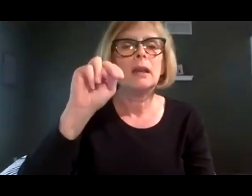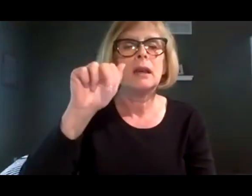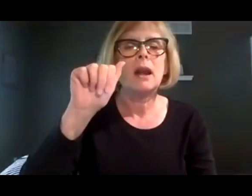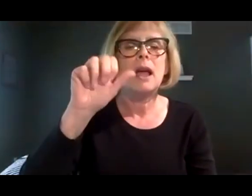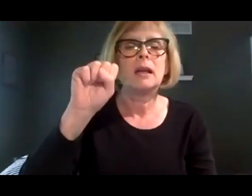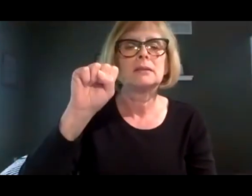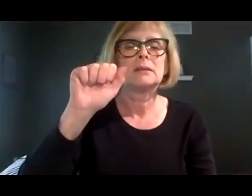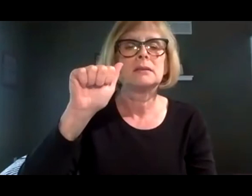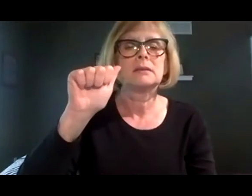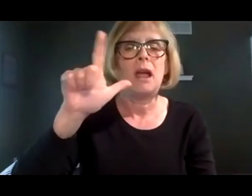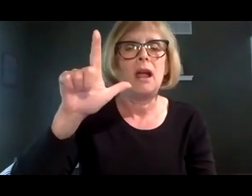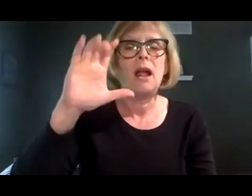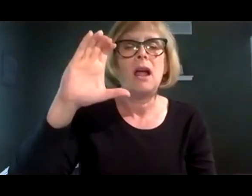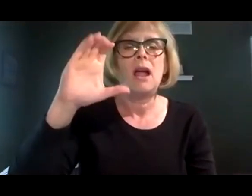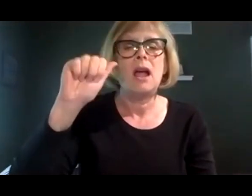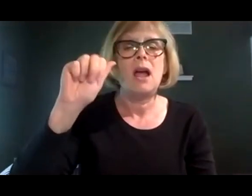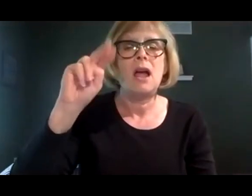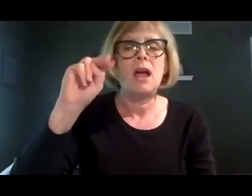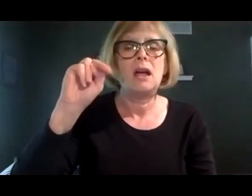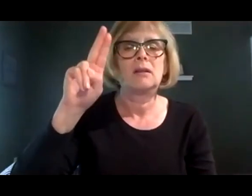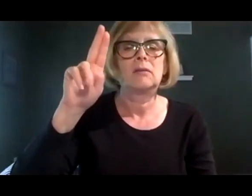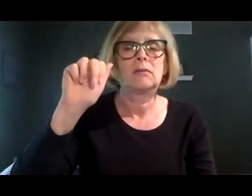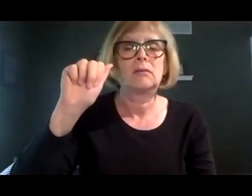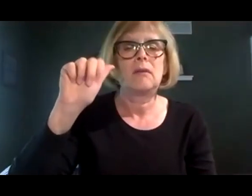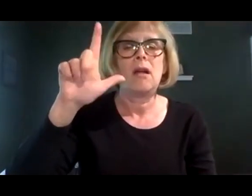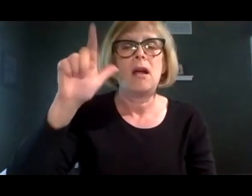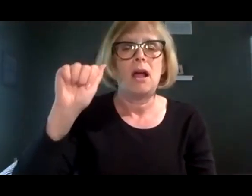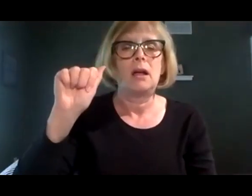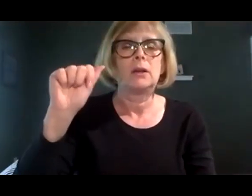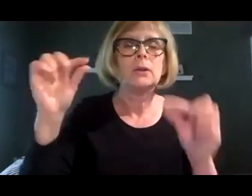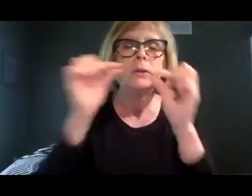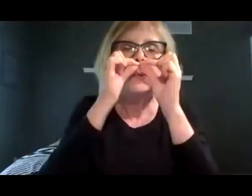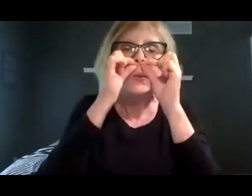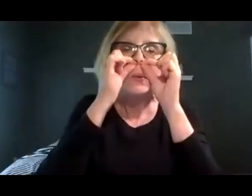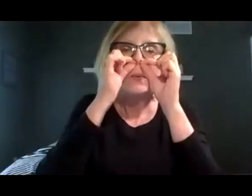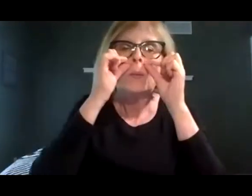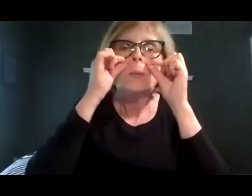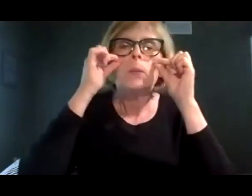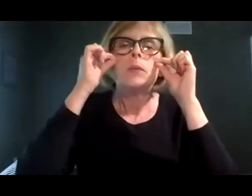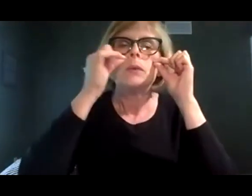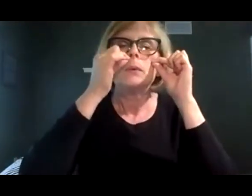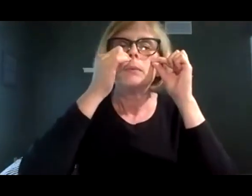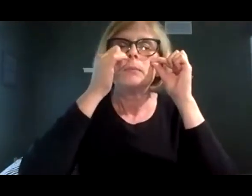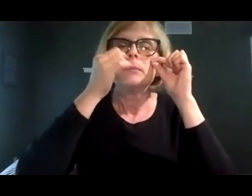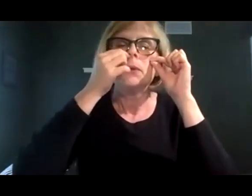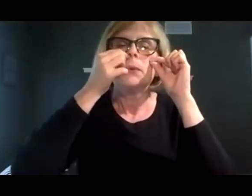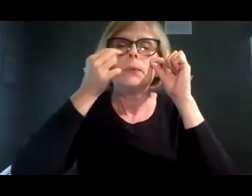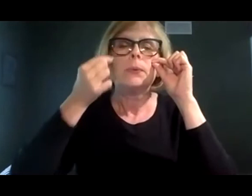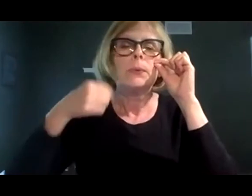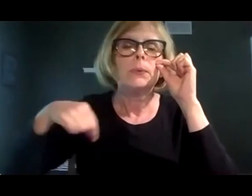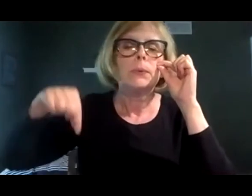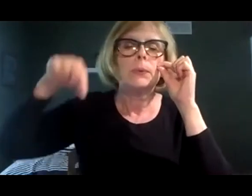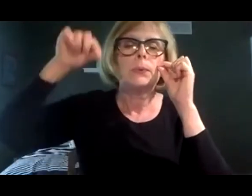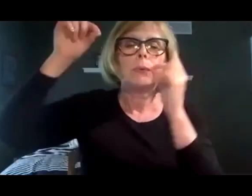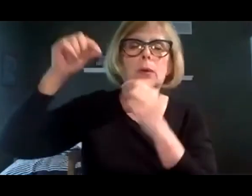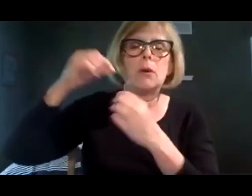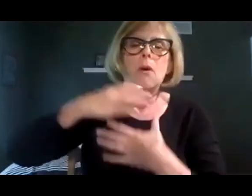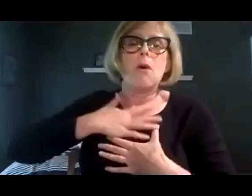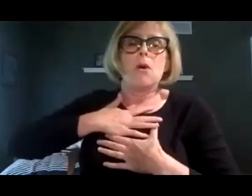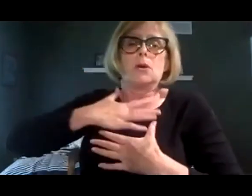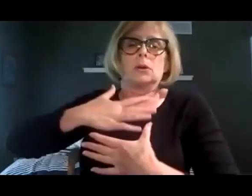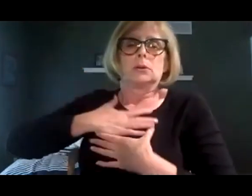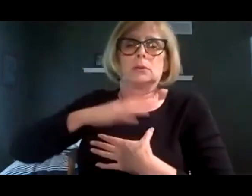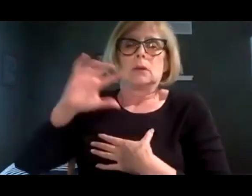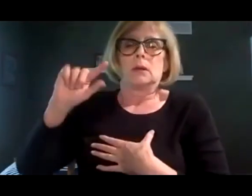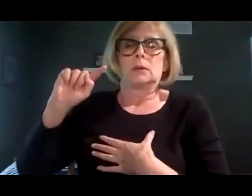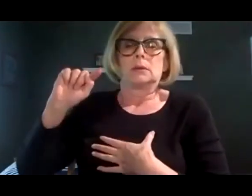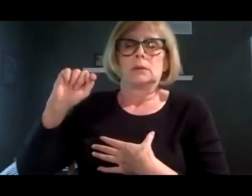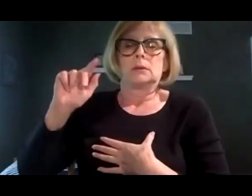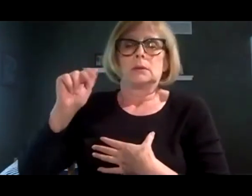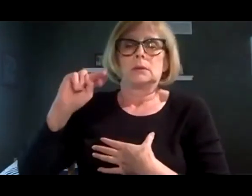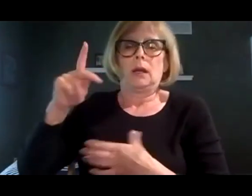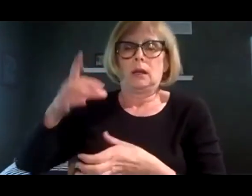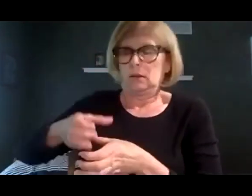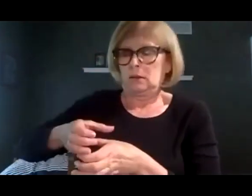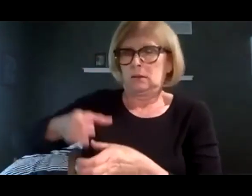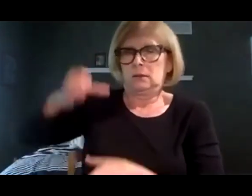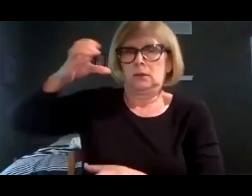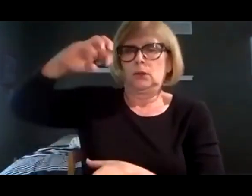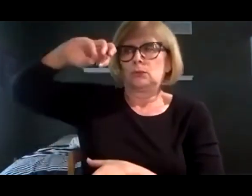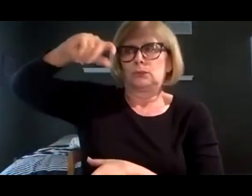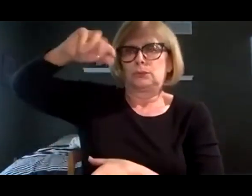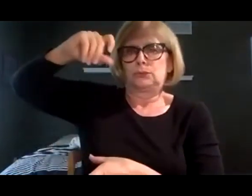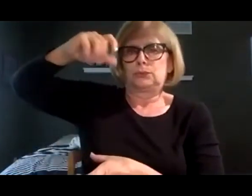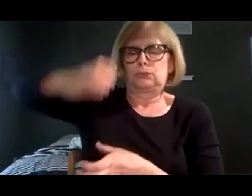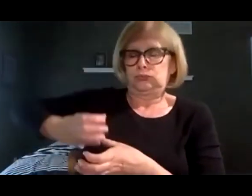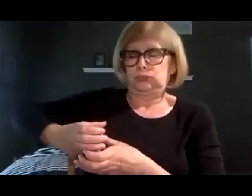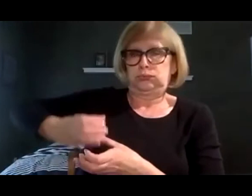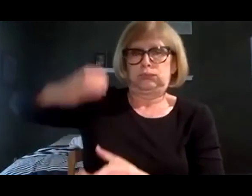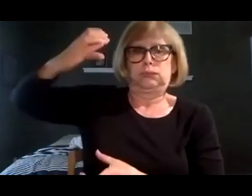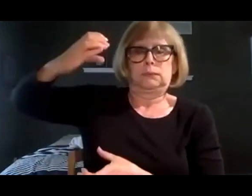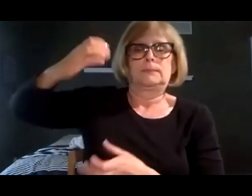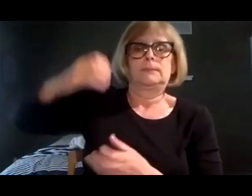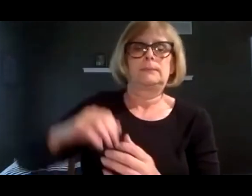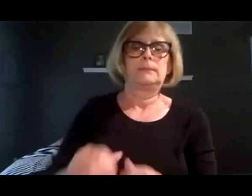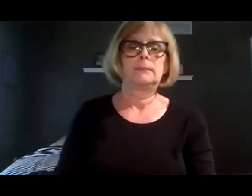Nasal cannula to help Moriah breathe